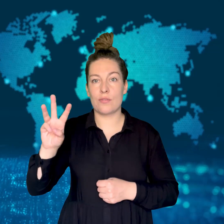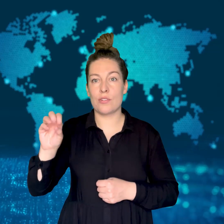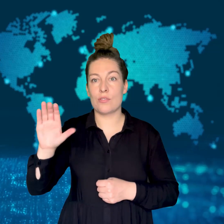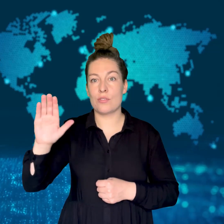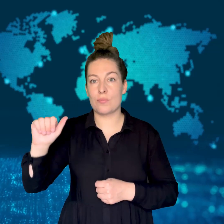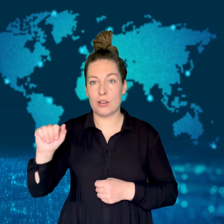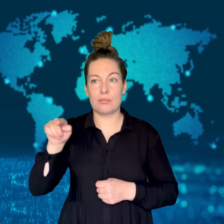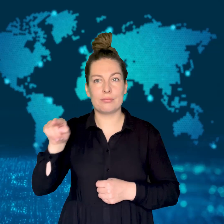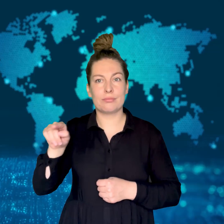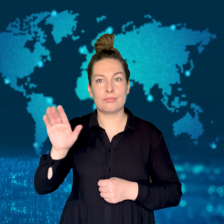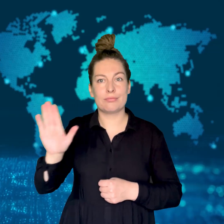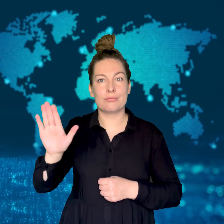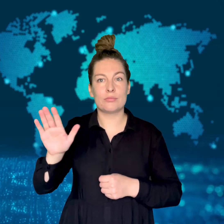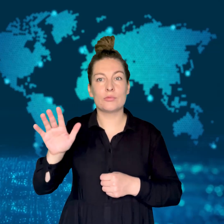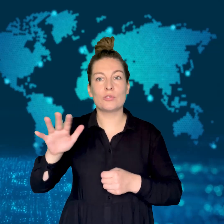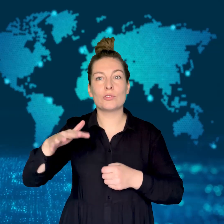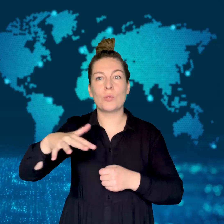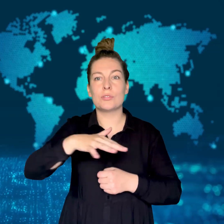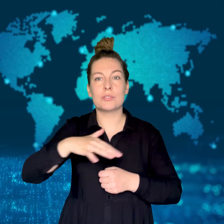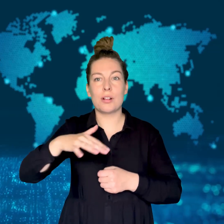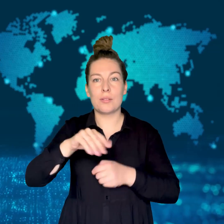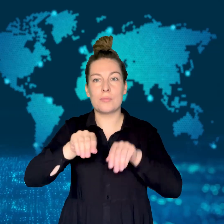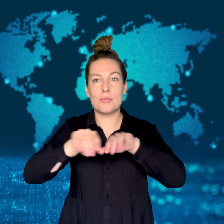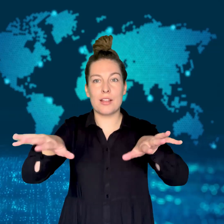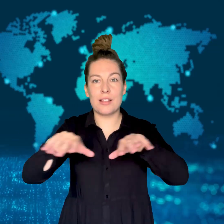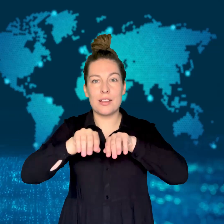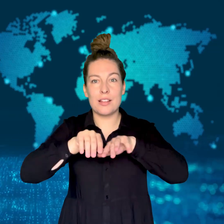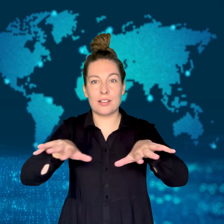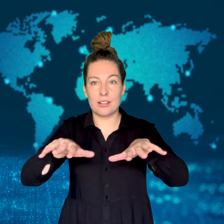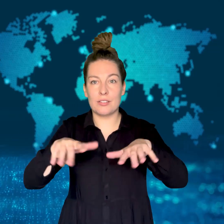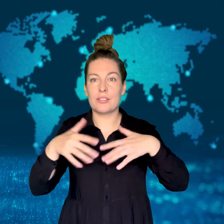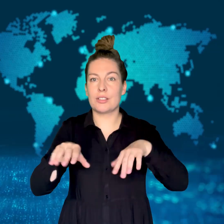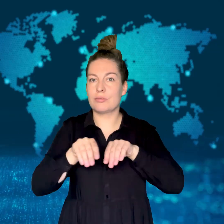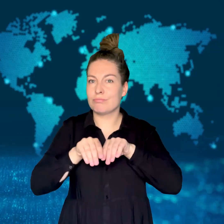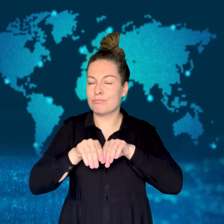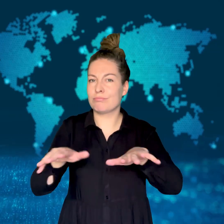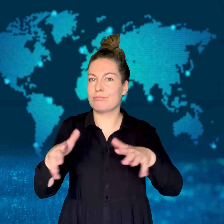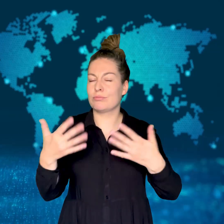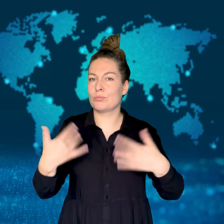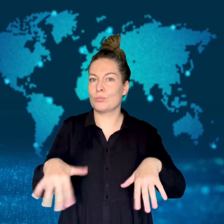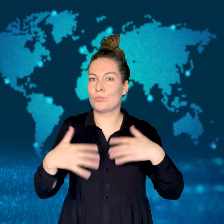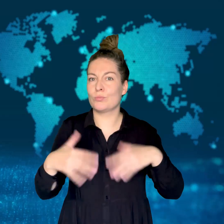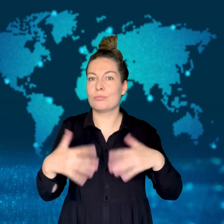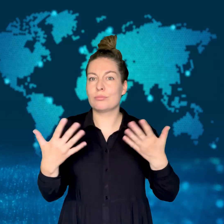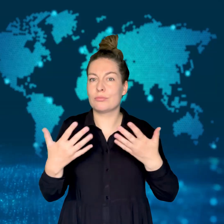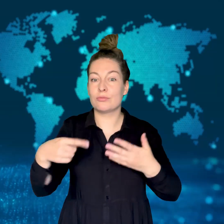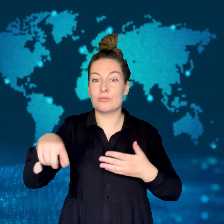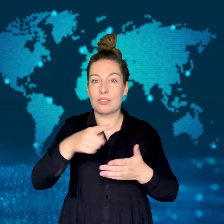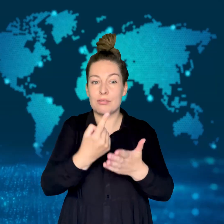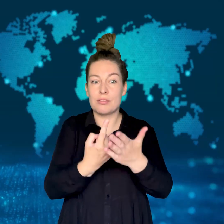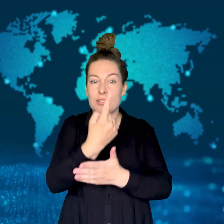she had gotten "distress calls" about the incident.